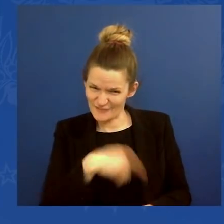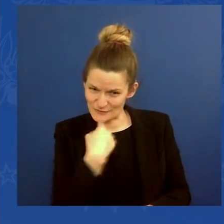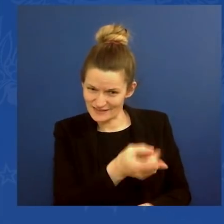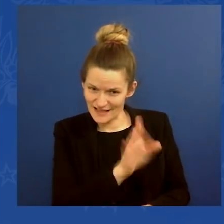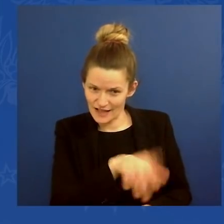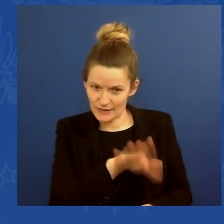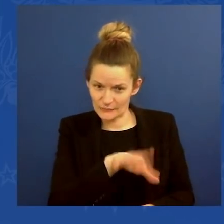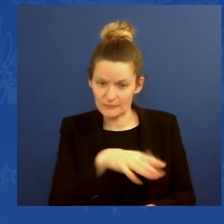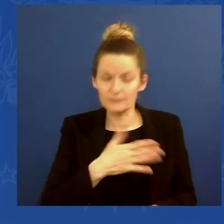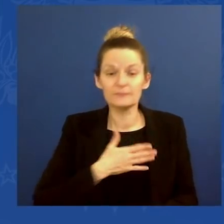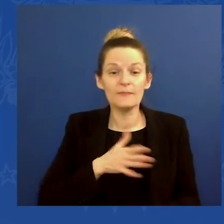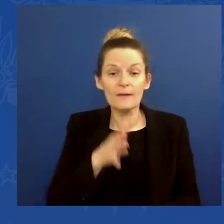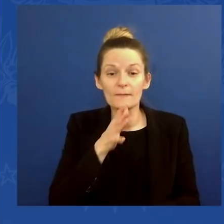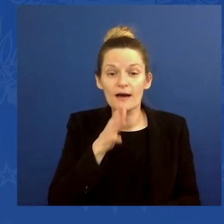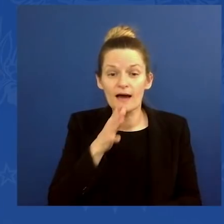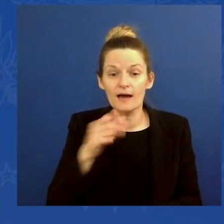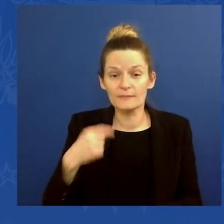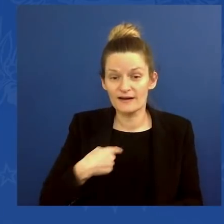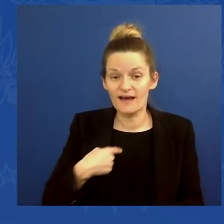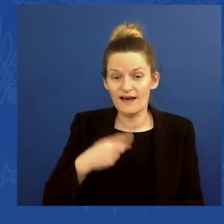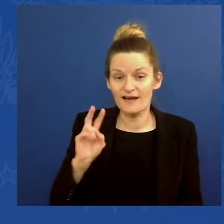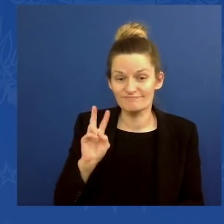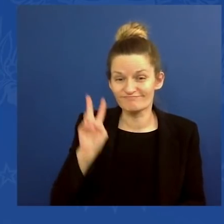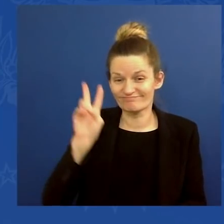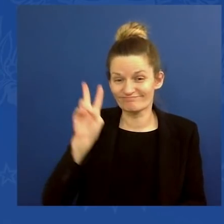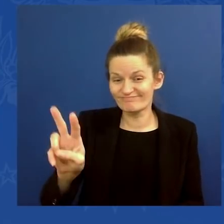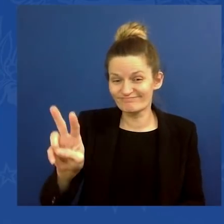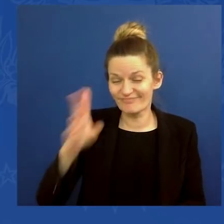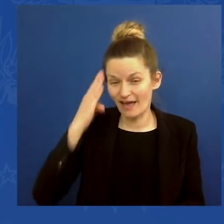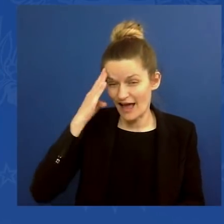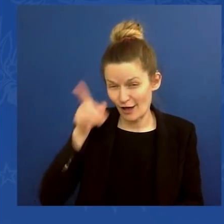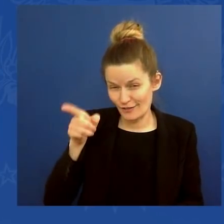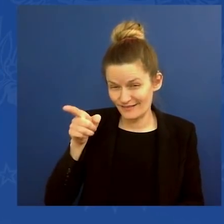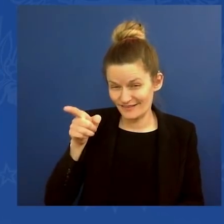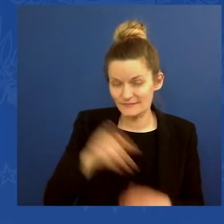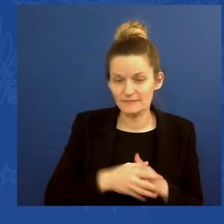when we went to Ireland, and we were -- we were in the south,